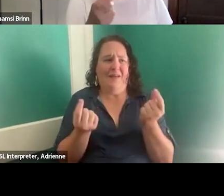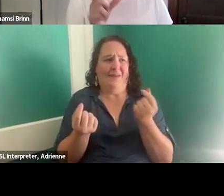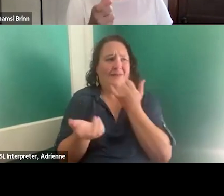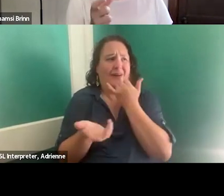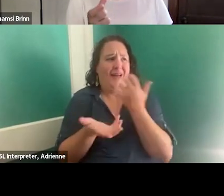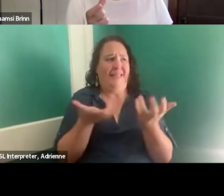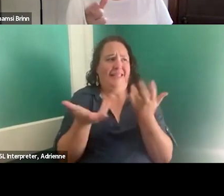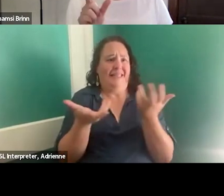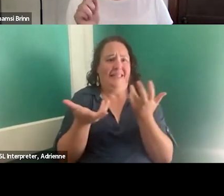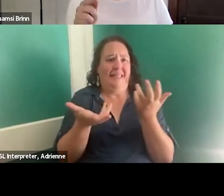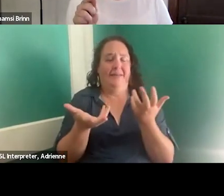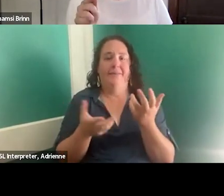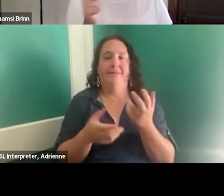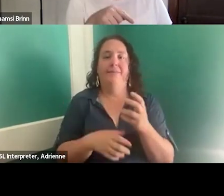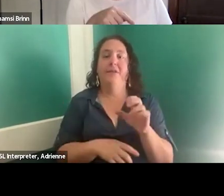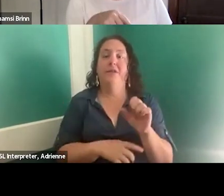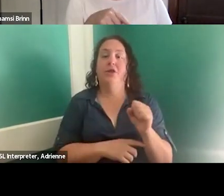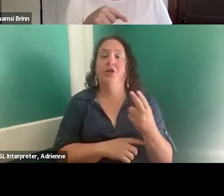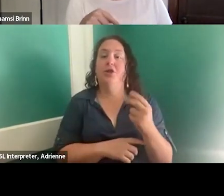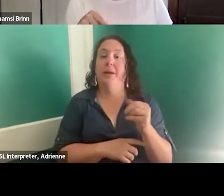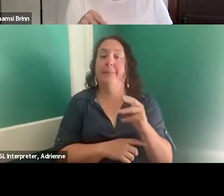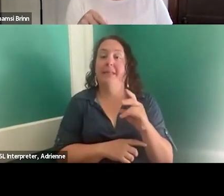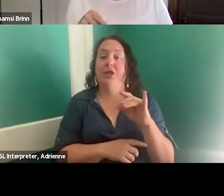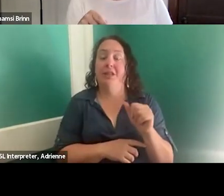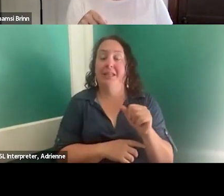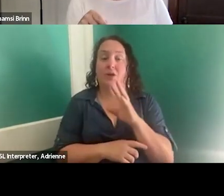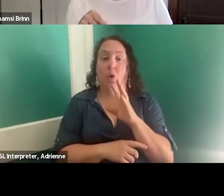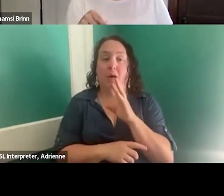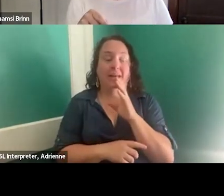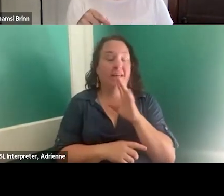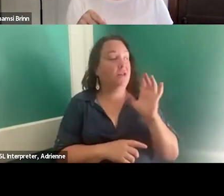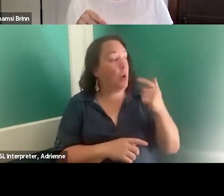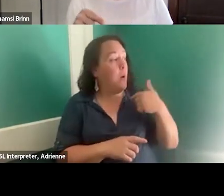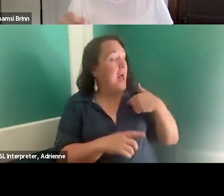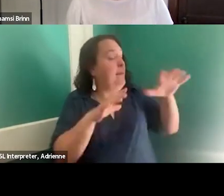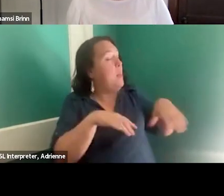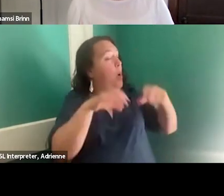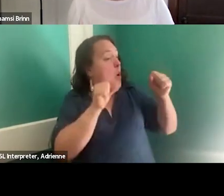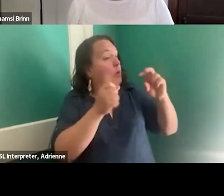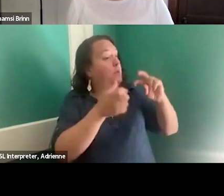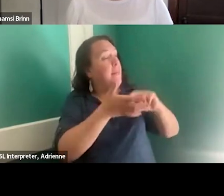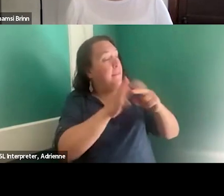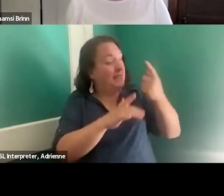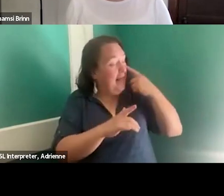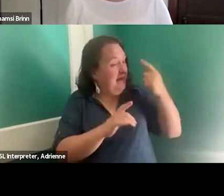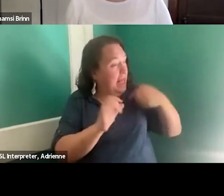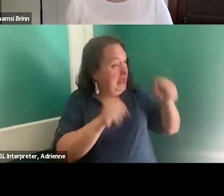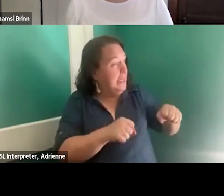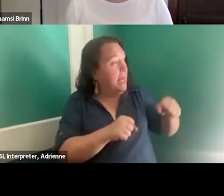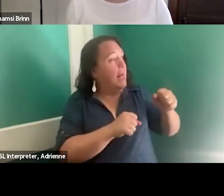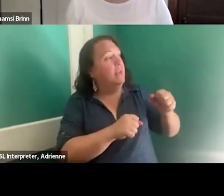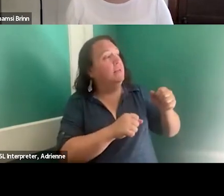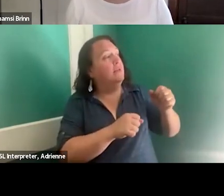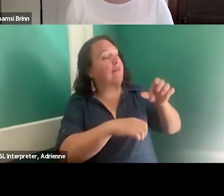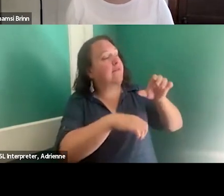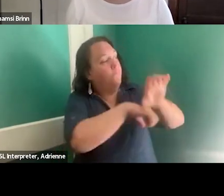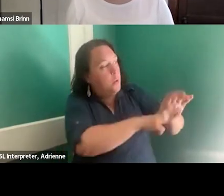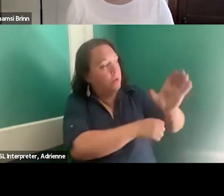it looks like as host, I'm able to stop your sharing for you. Yeah, yeah. helpful? Yeah, yeah. Let me do that right now.